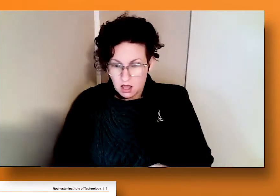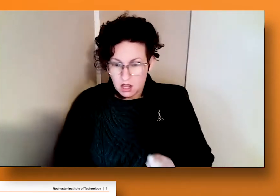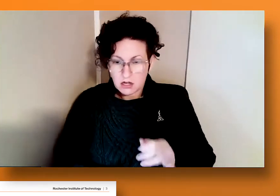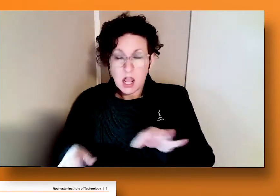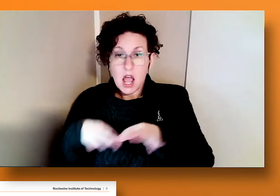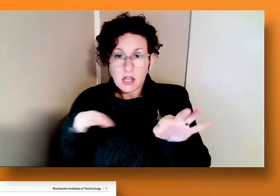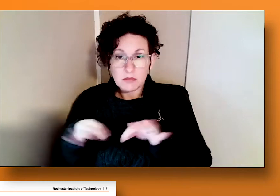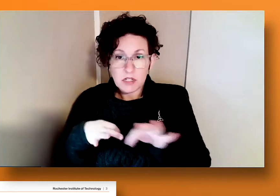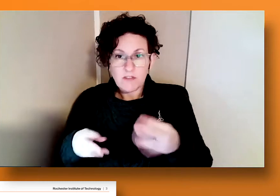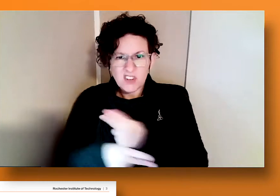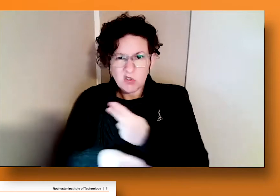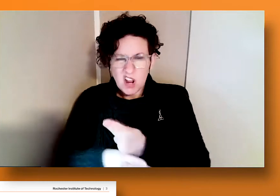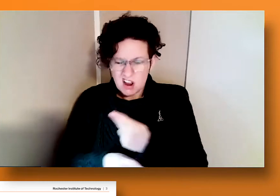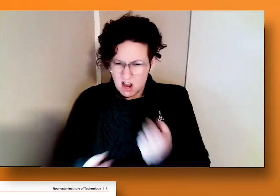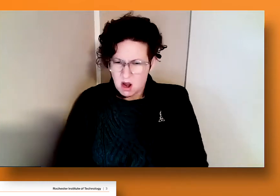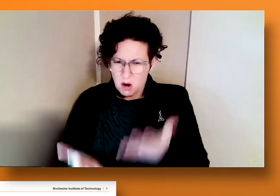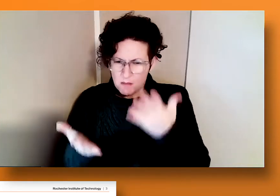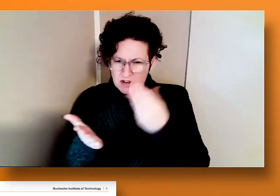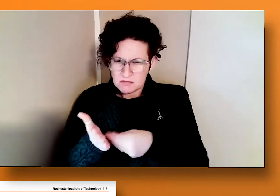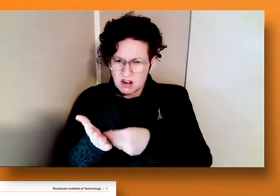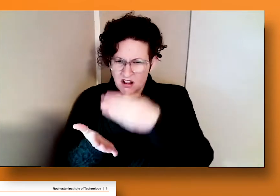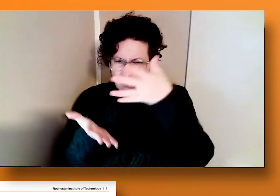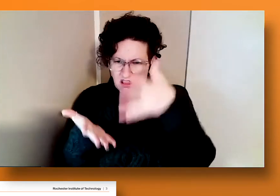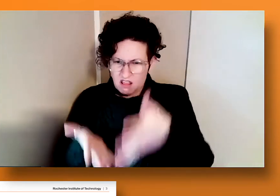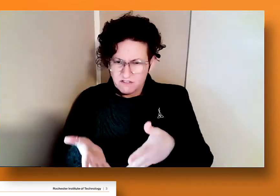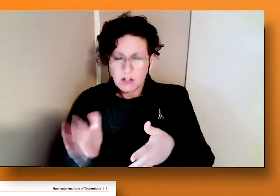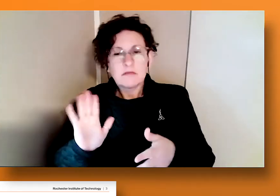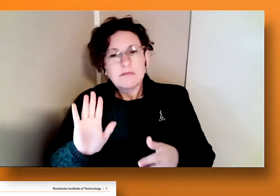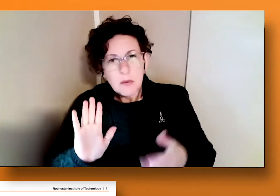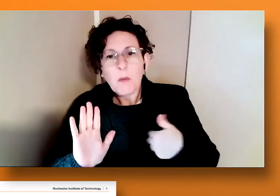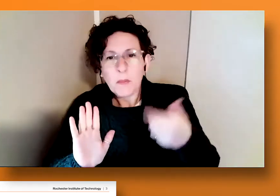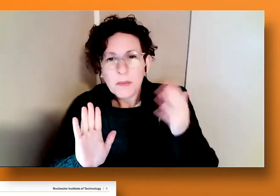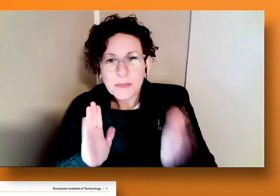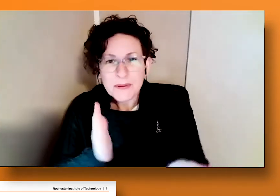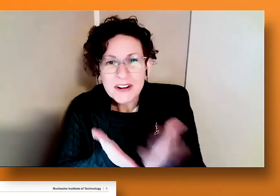to figure out how much money is left in the budget. And, again, we'll go through this,